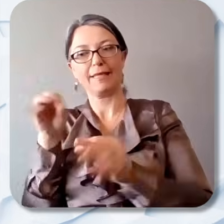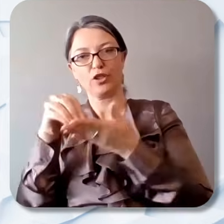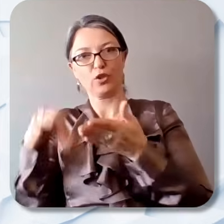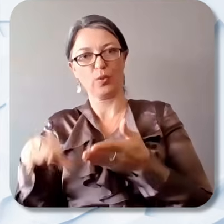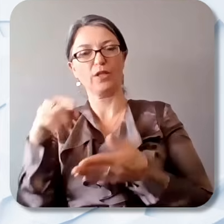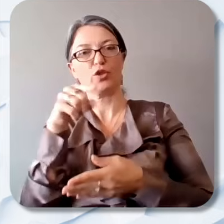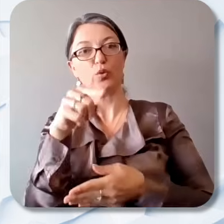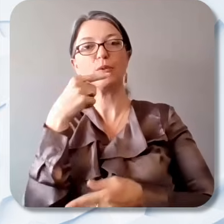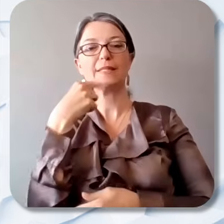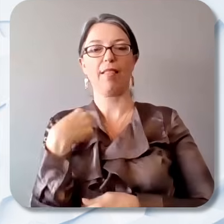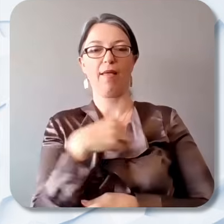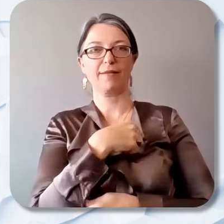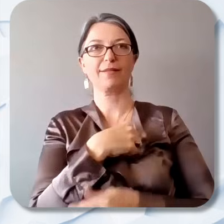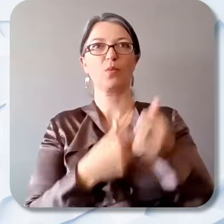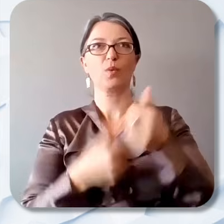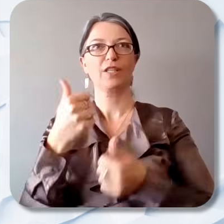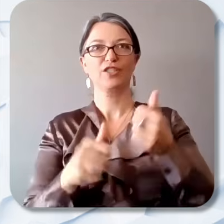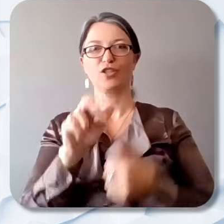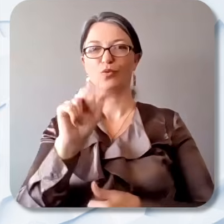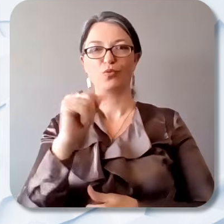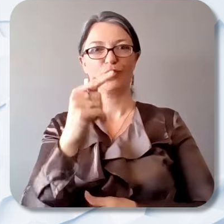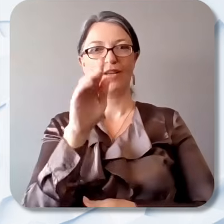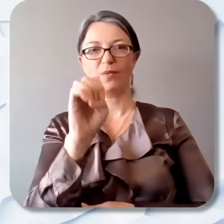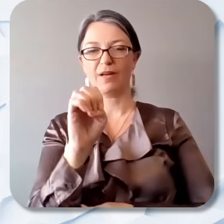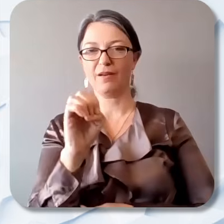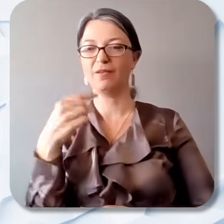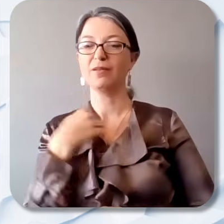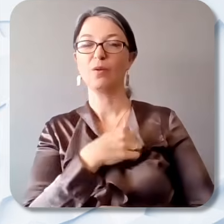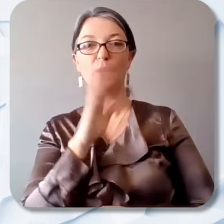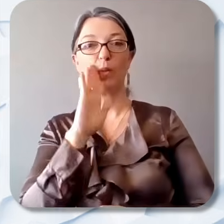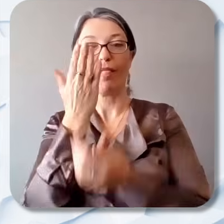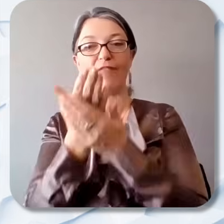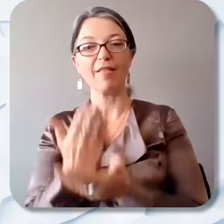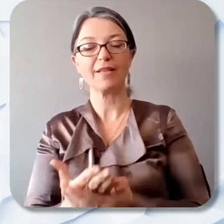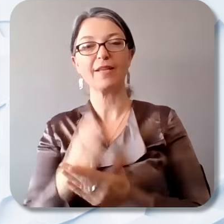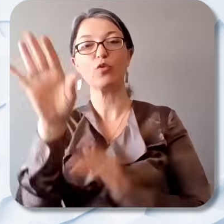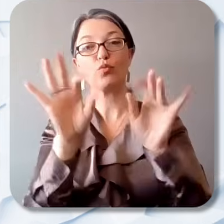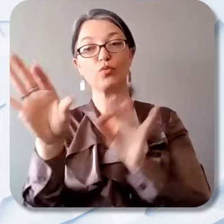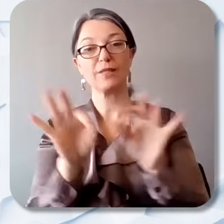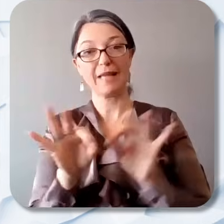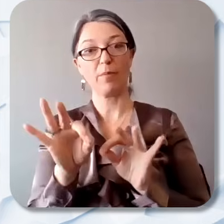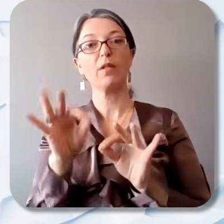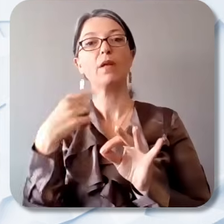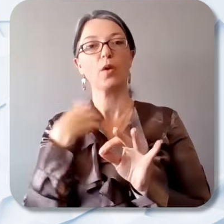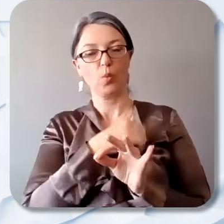Now we will be validating a random sample of LEAs, so we will be at looking at 10% of